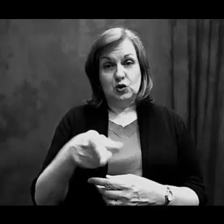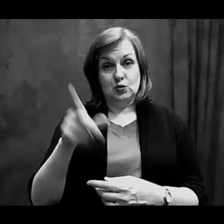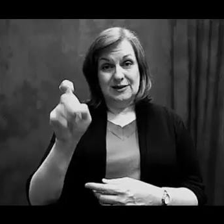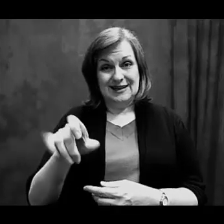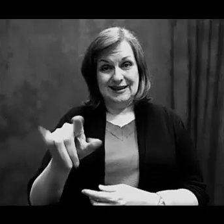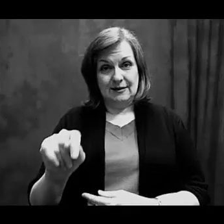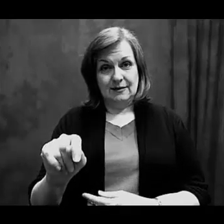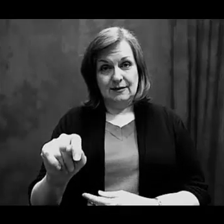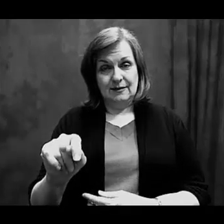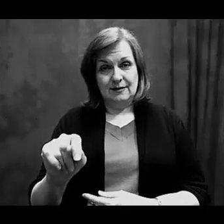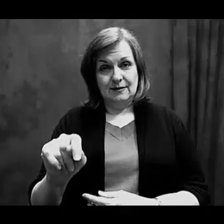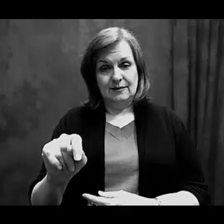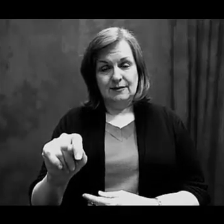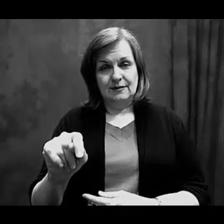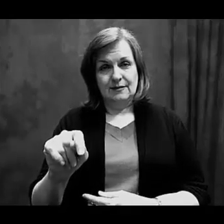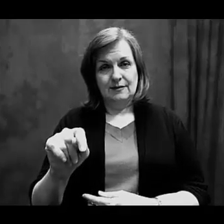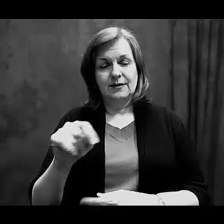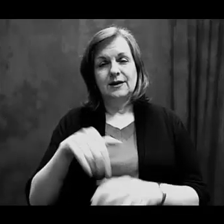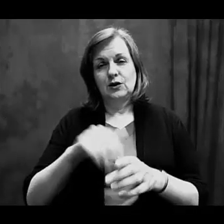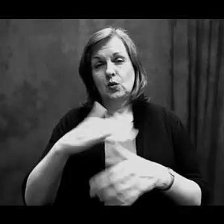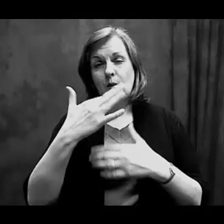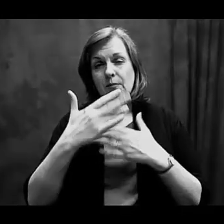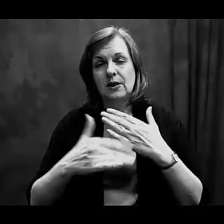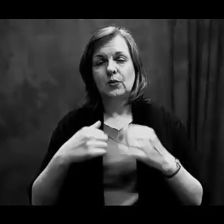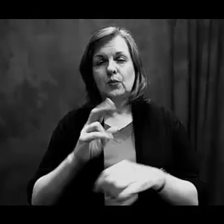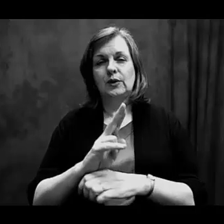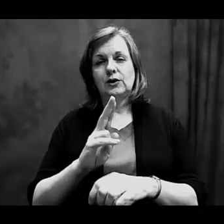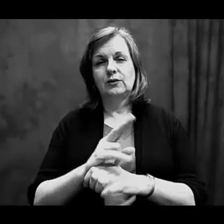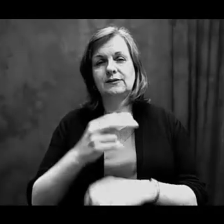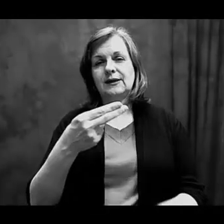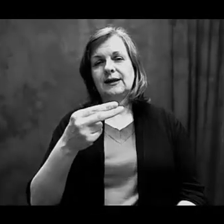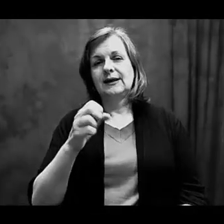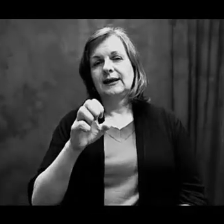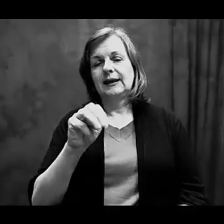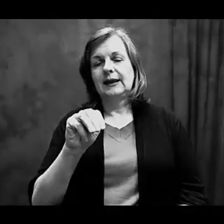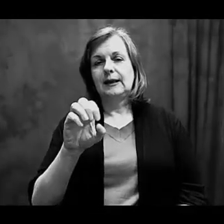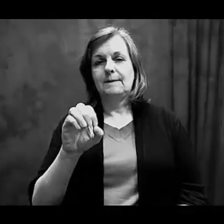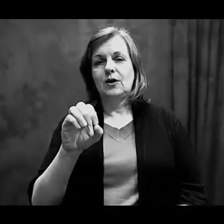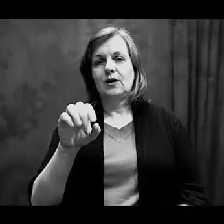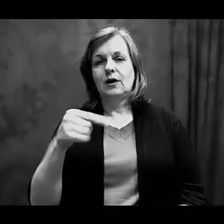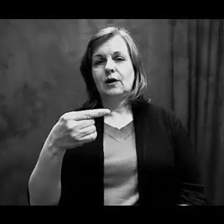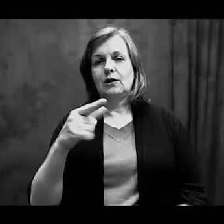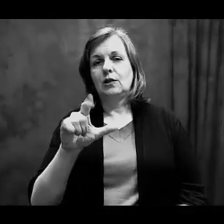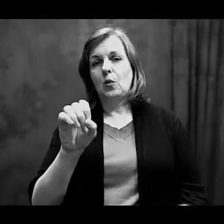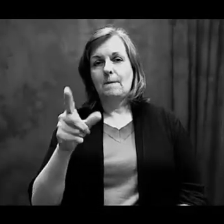we move oxygen preferentially because you need it